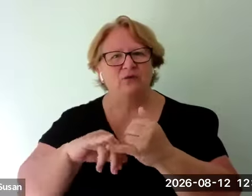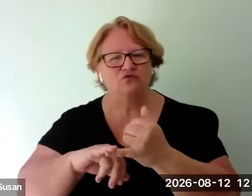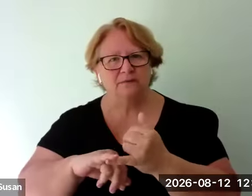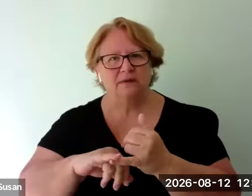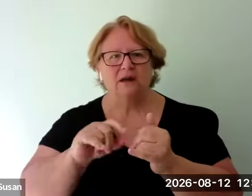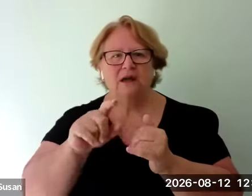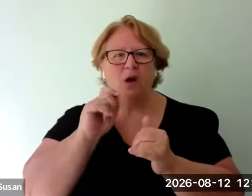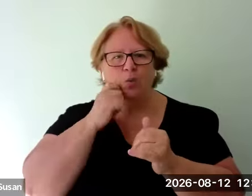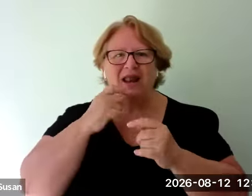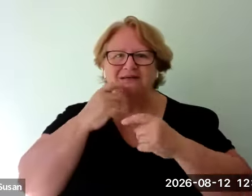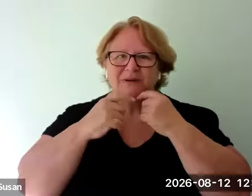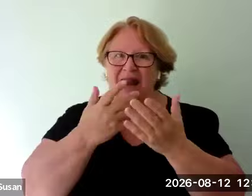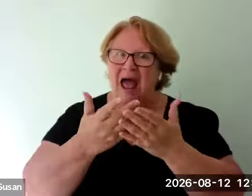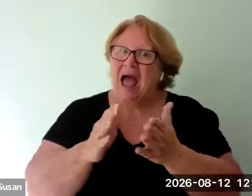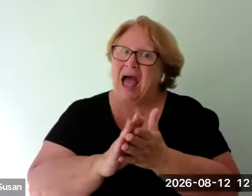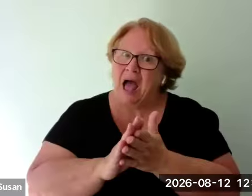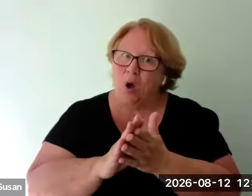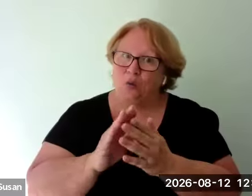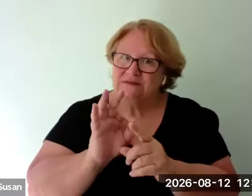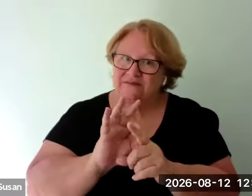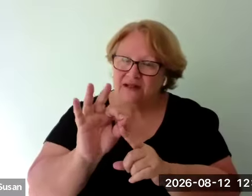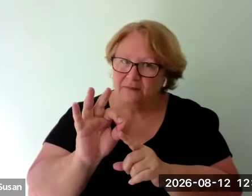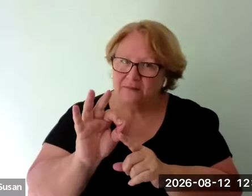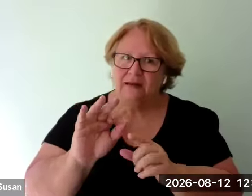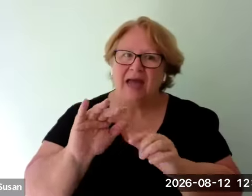and what it will deliver by the end of the Fellowship. It